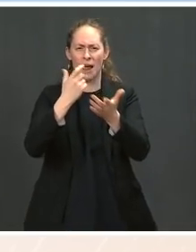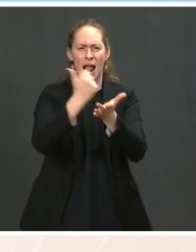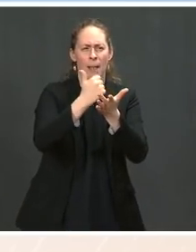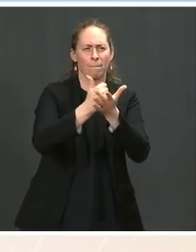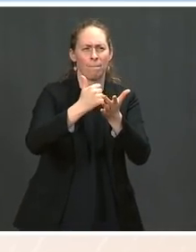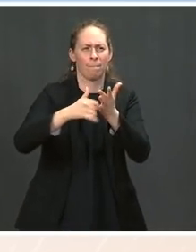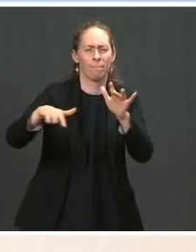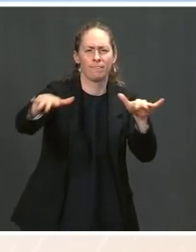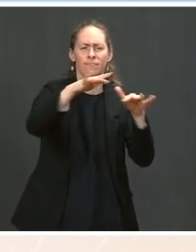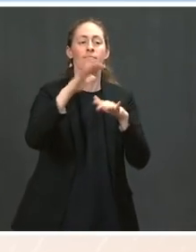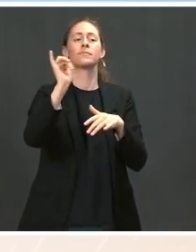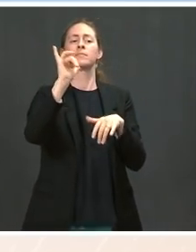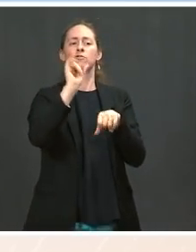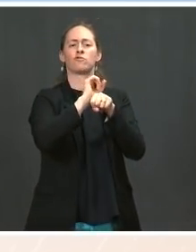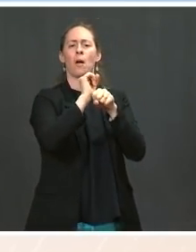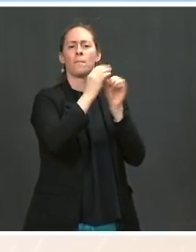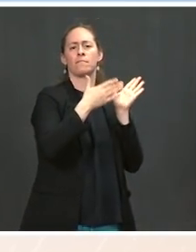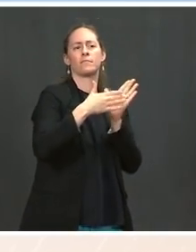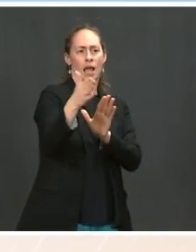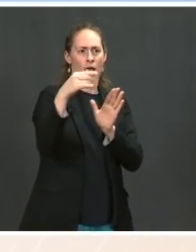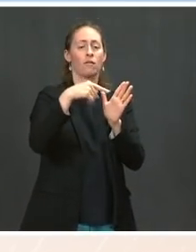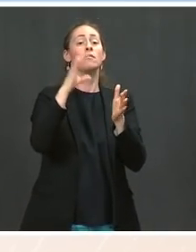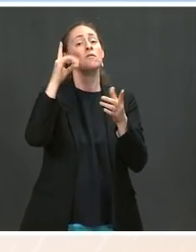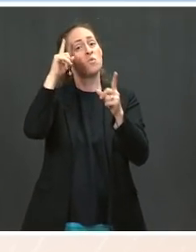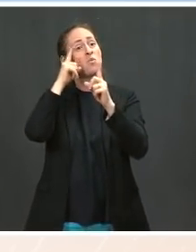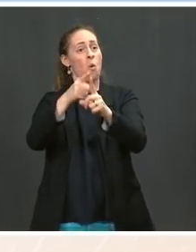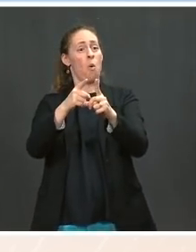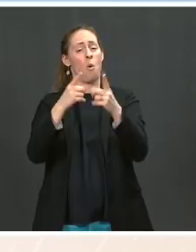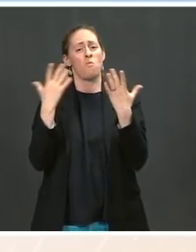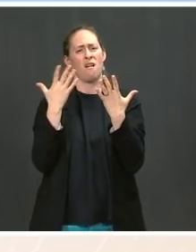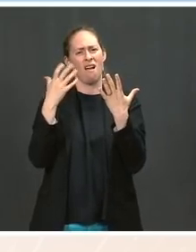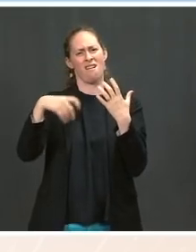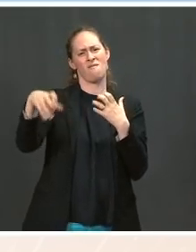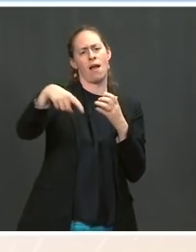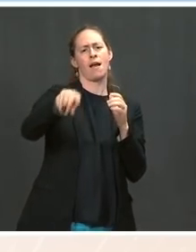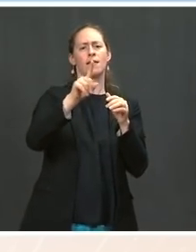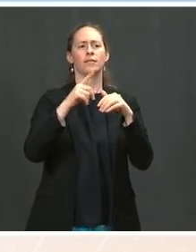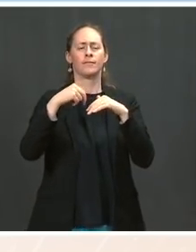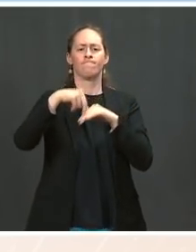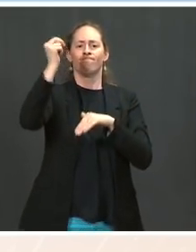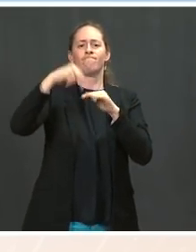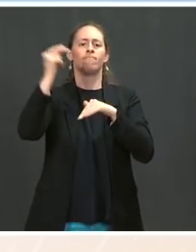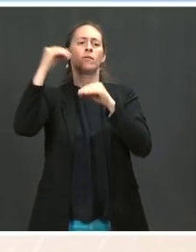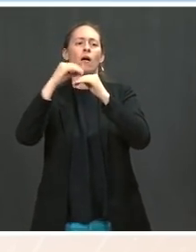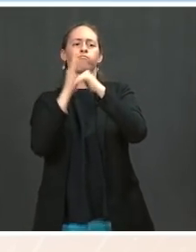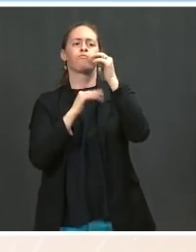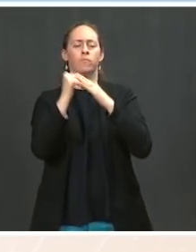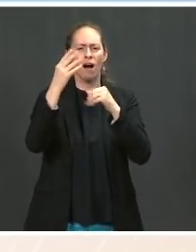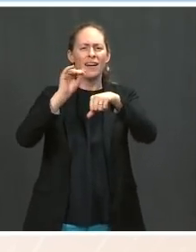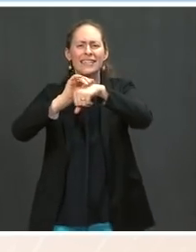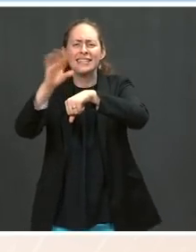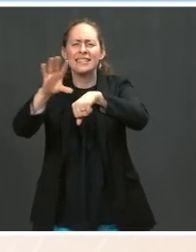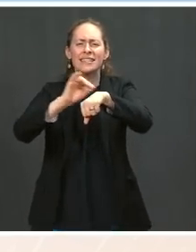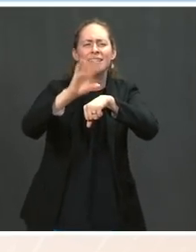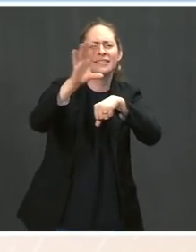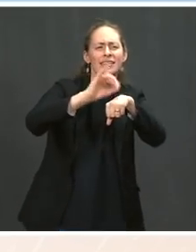of recovery programs and a principal advisor on recovery program implementation. And he, of course, will work closely with Gene Sperling.